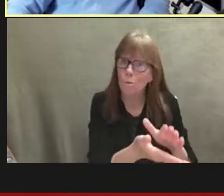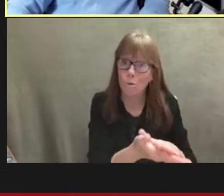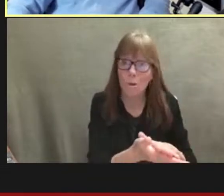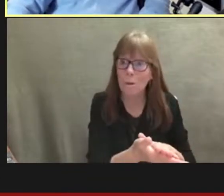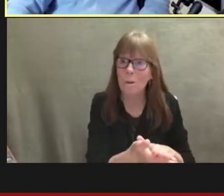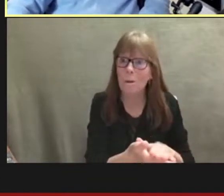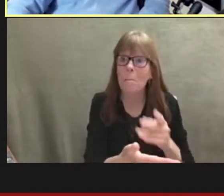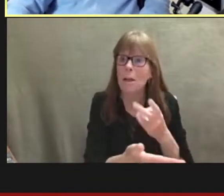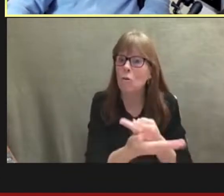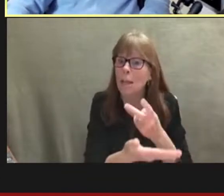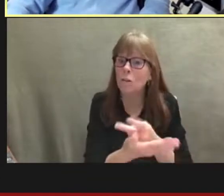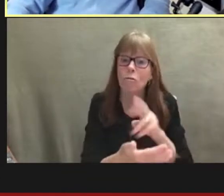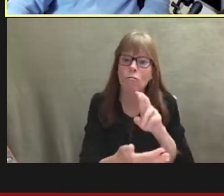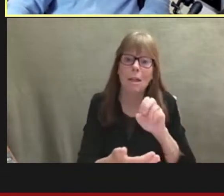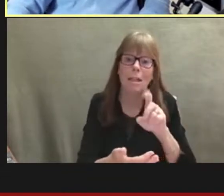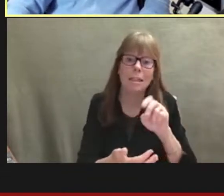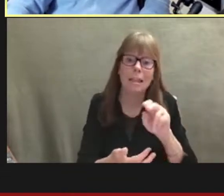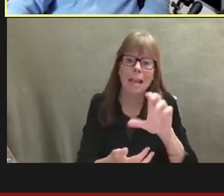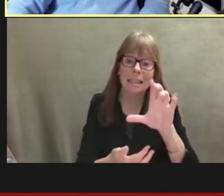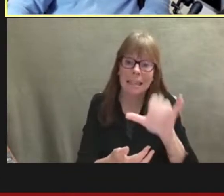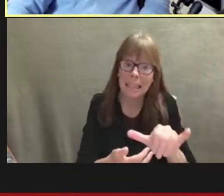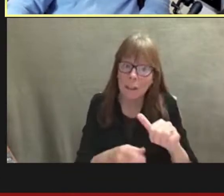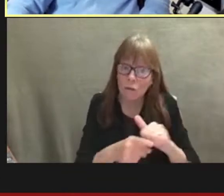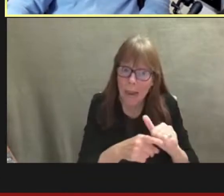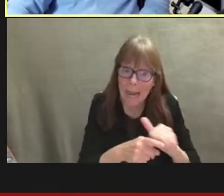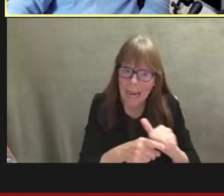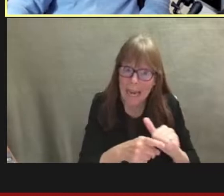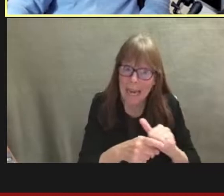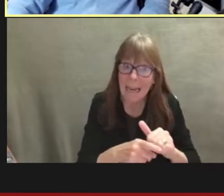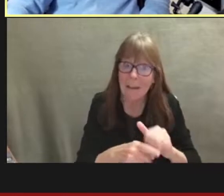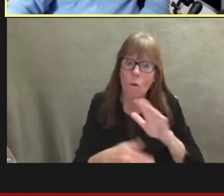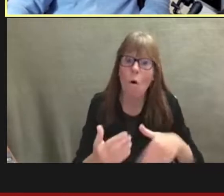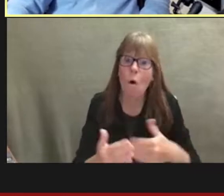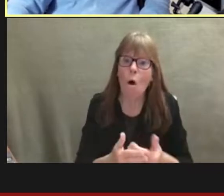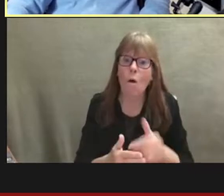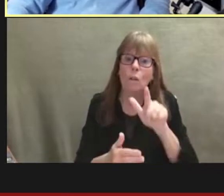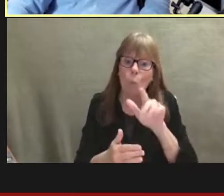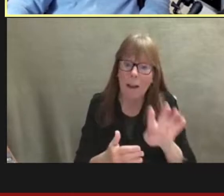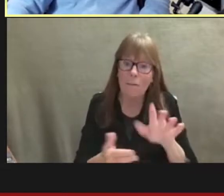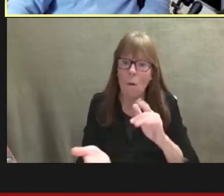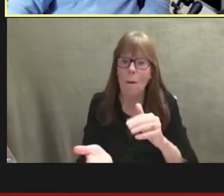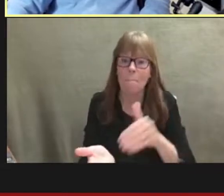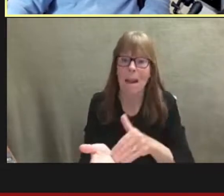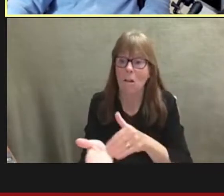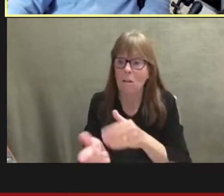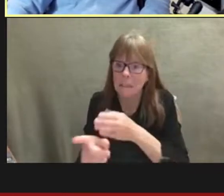residency training programs in all 24 medical specialties. Clearly, there's a need for